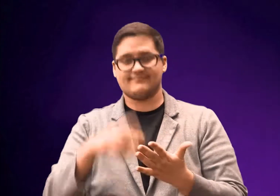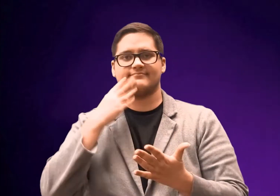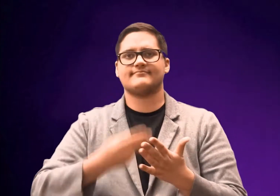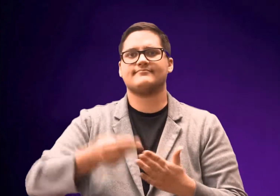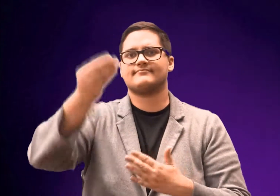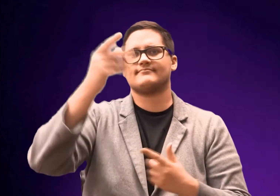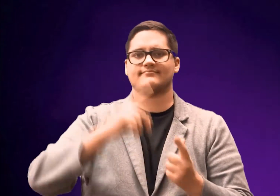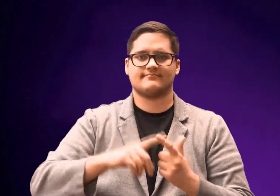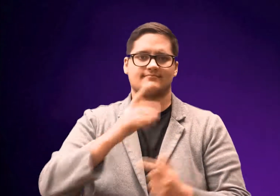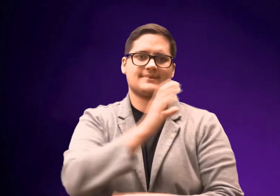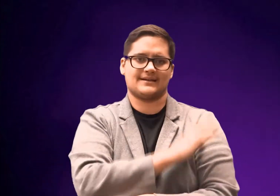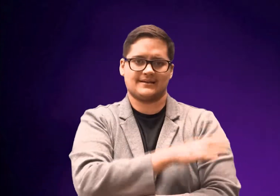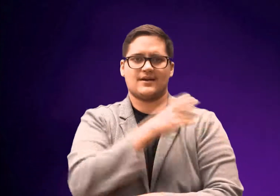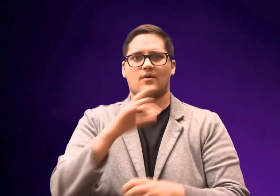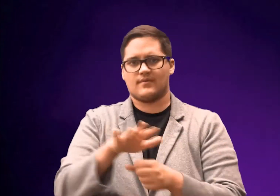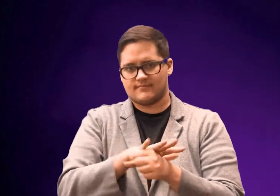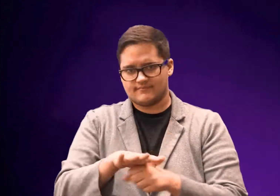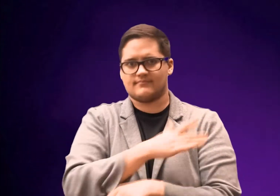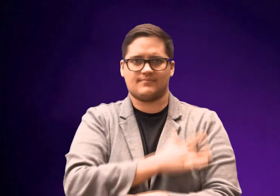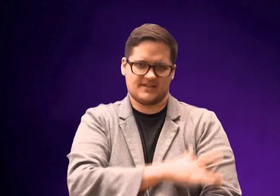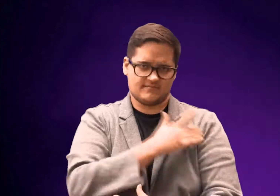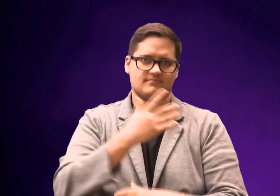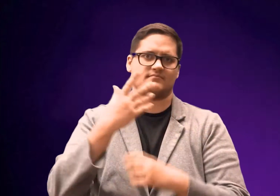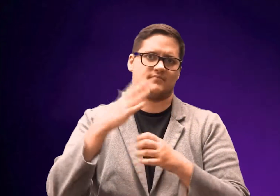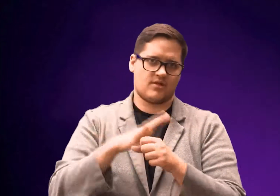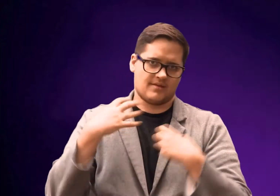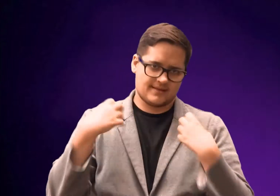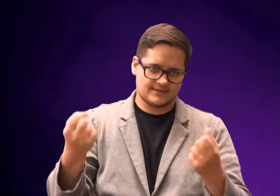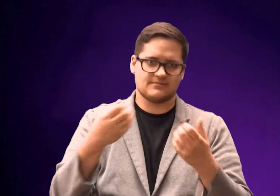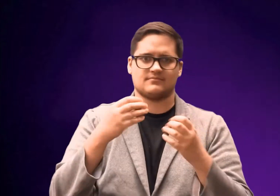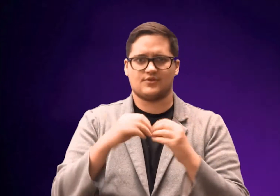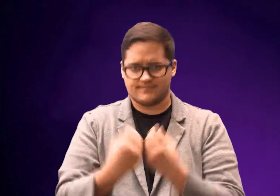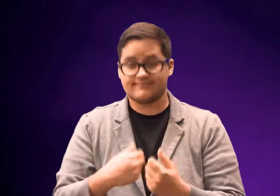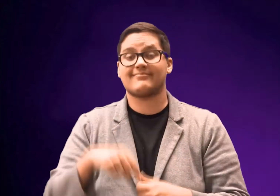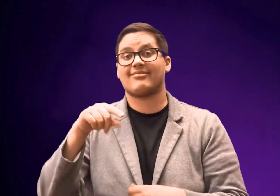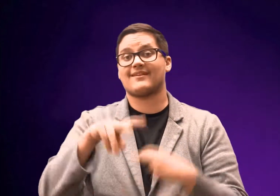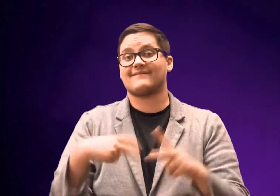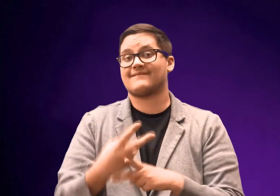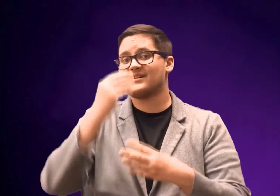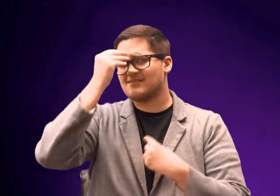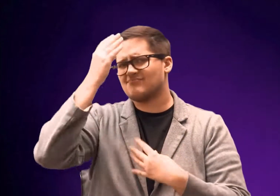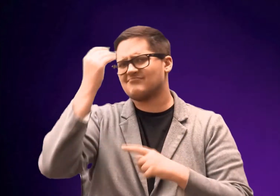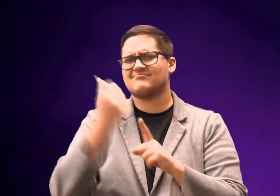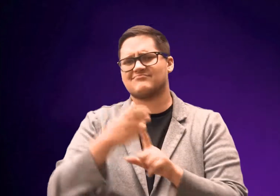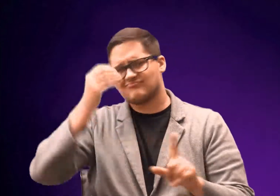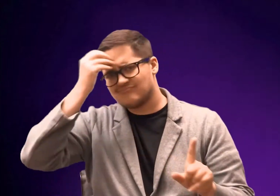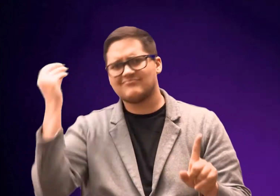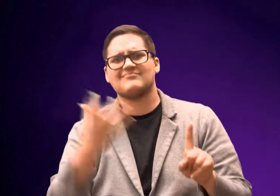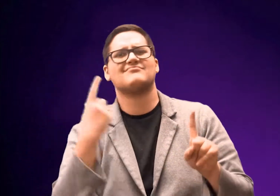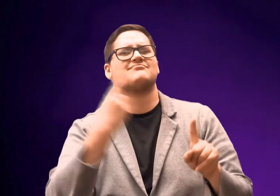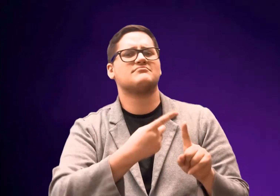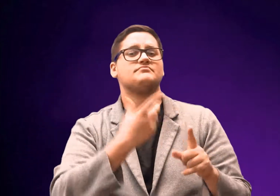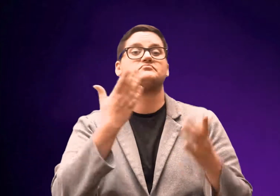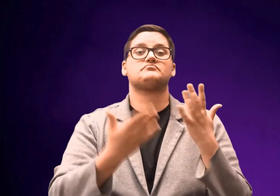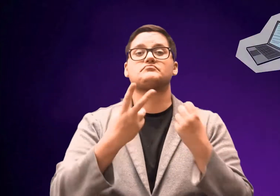the provincial or territorial public health authorities. The type of information that gets reported to public health,